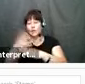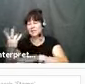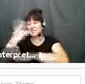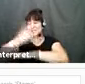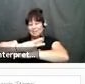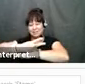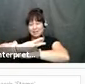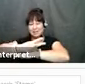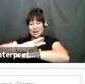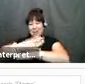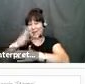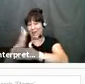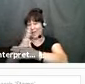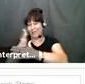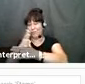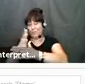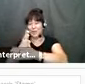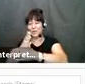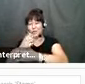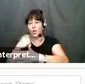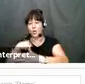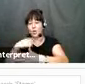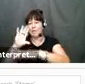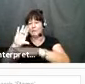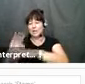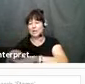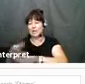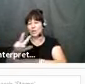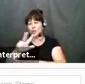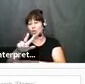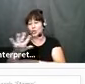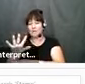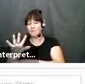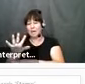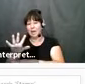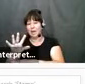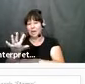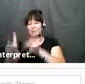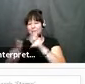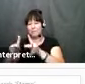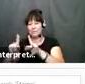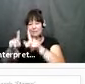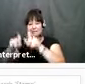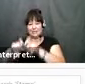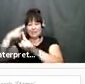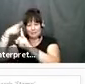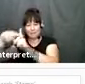less than thirty five cases a day over a seven-day average in order to get